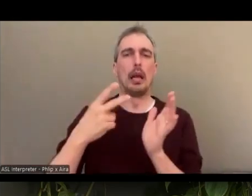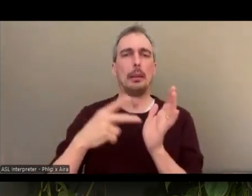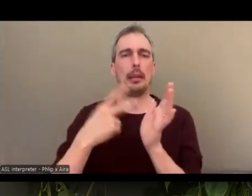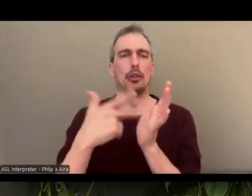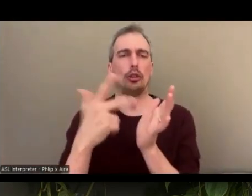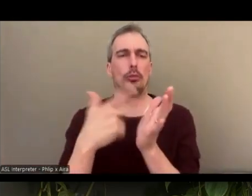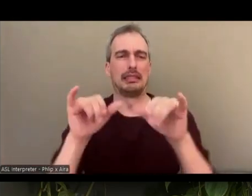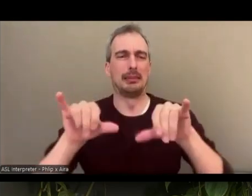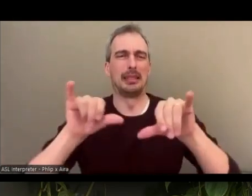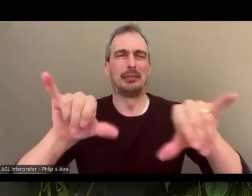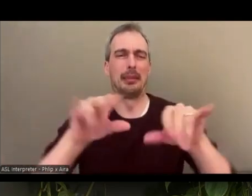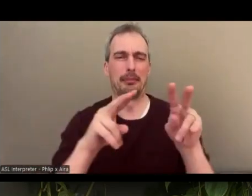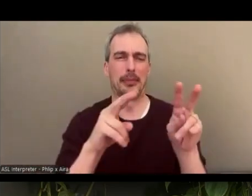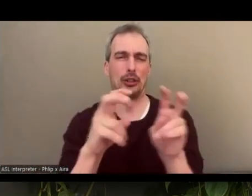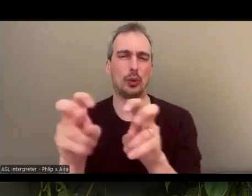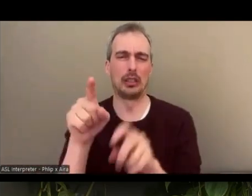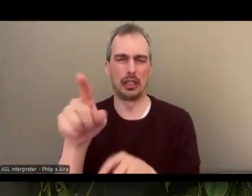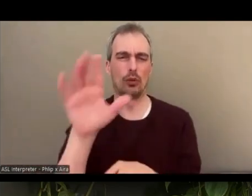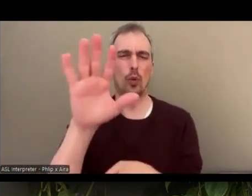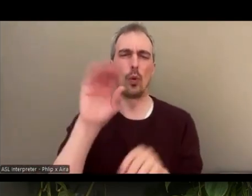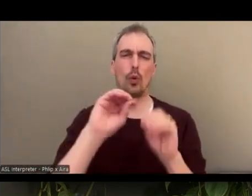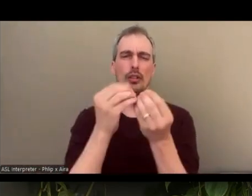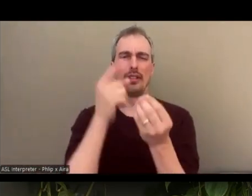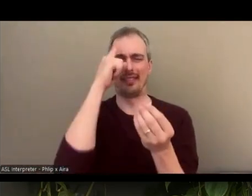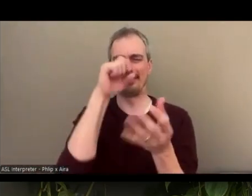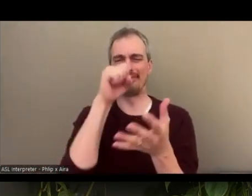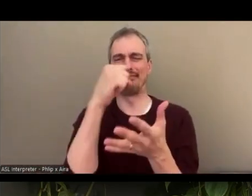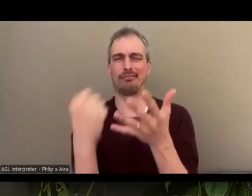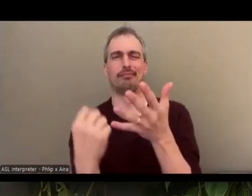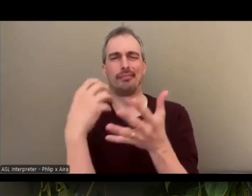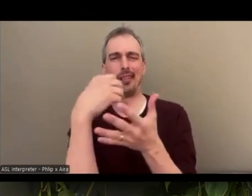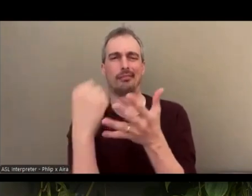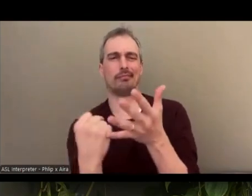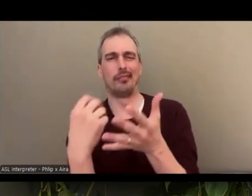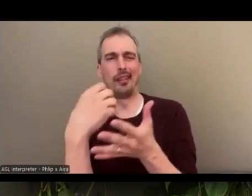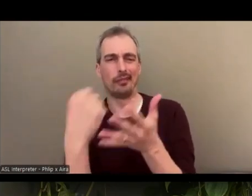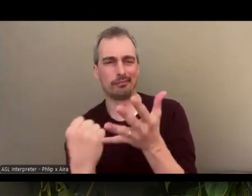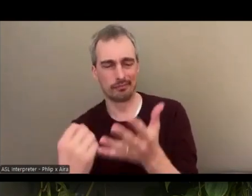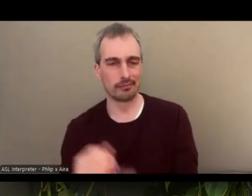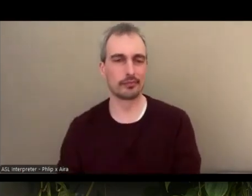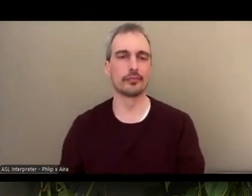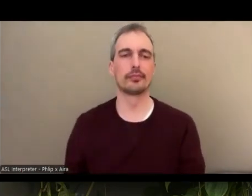So let's just say we get to partially implemented across all four stages of the first two.